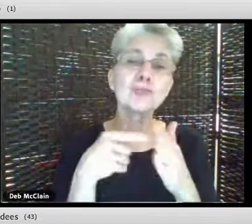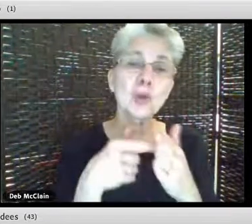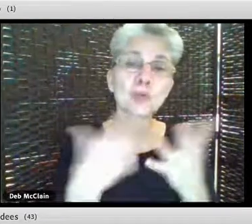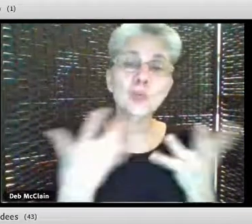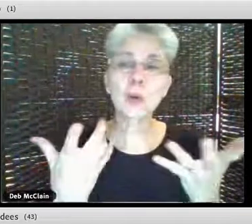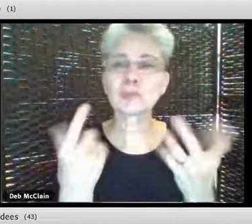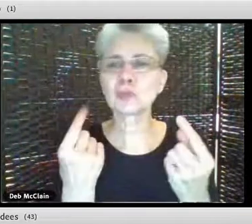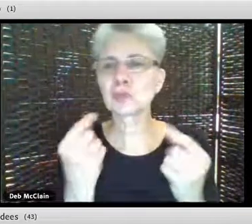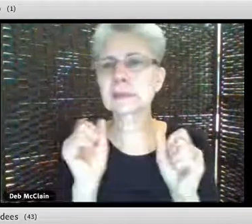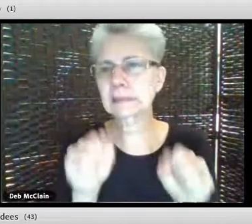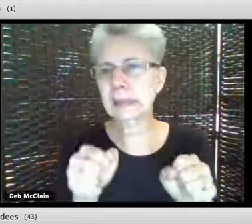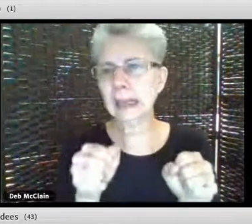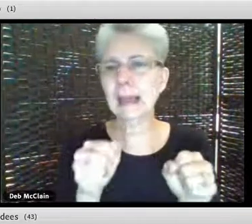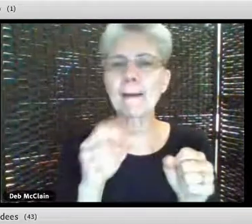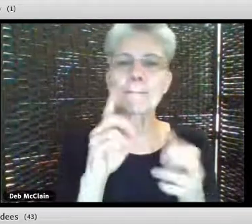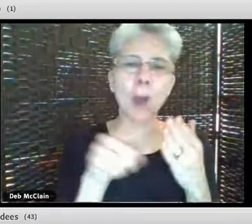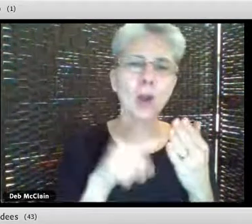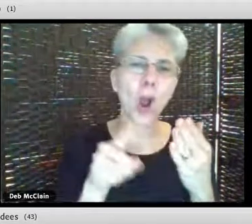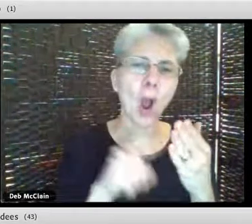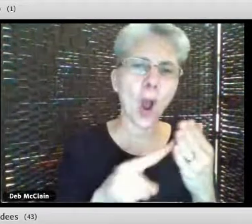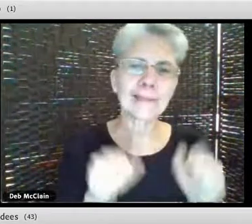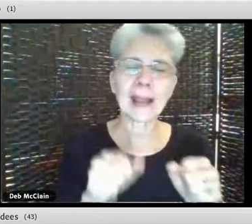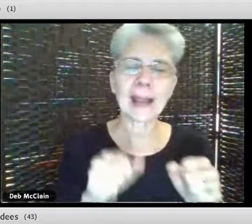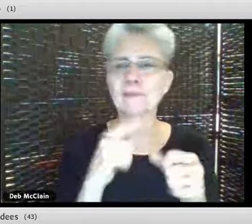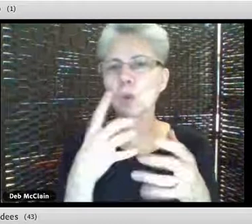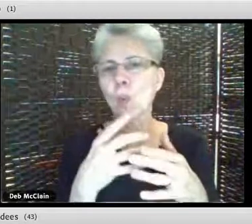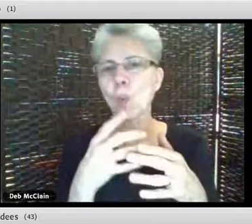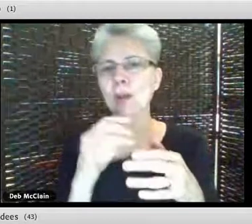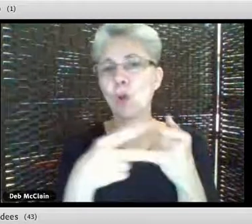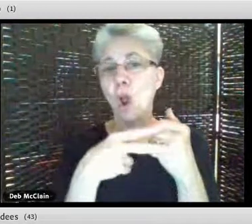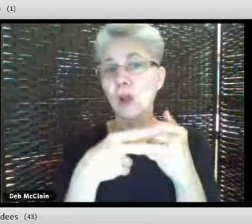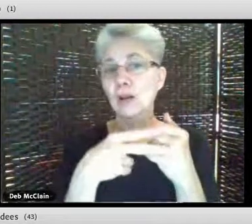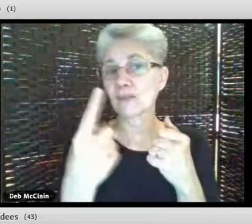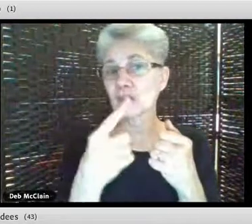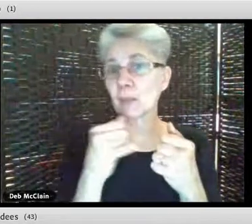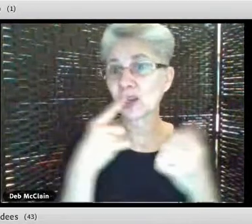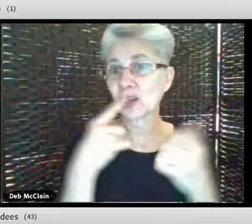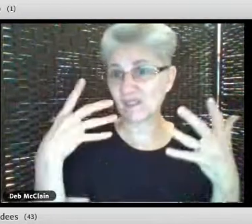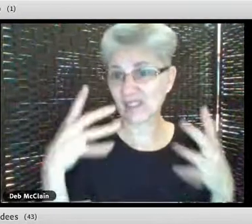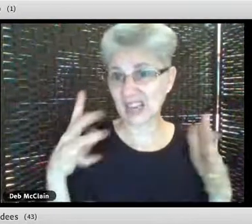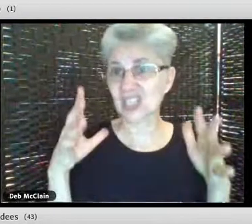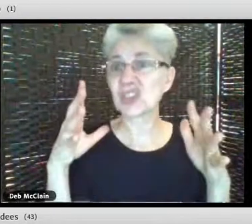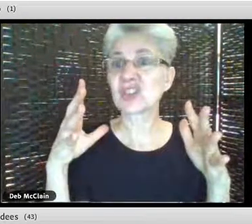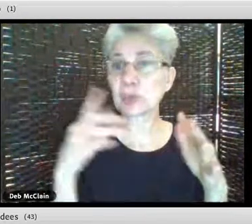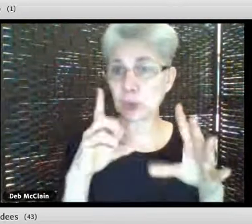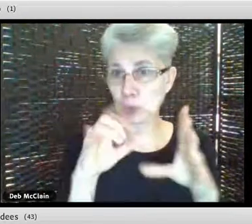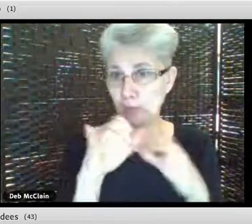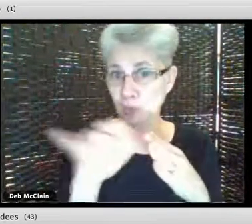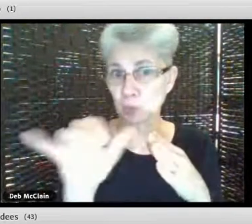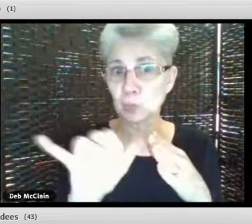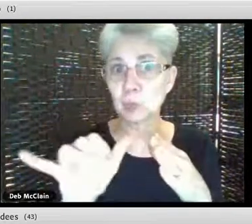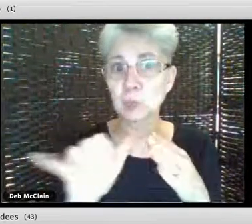it's just really easily to see everything. Again, it shows you what you've marked off. Again, if you want to archive something